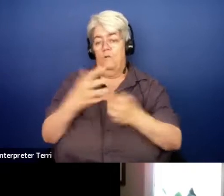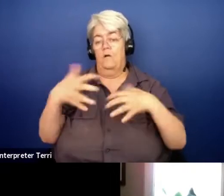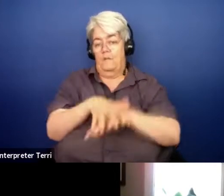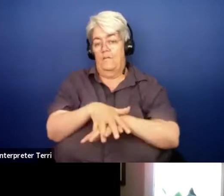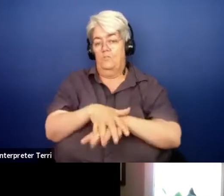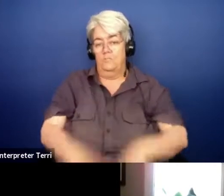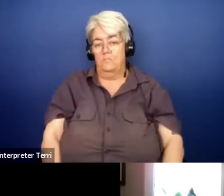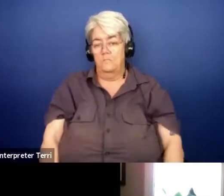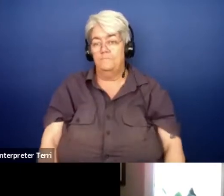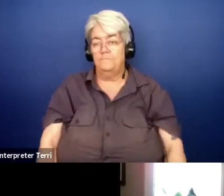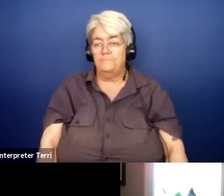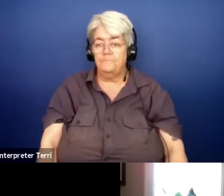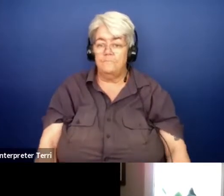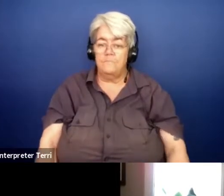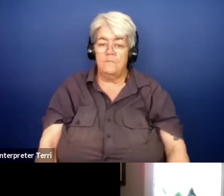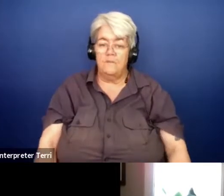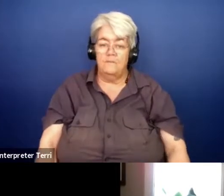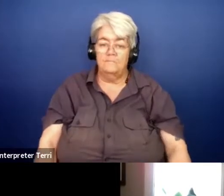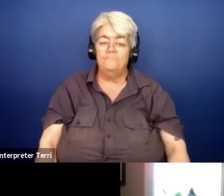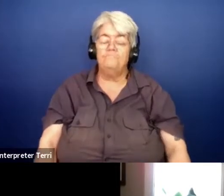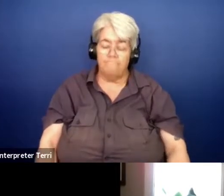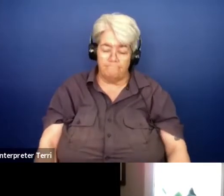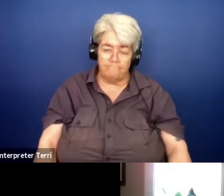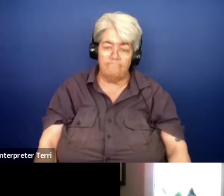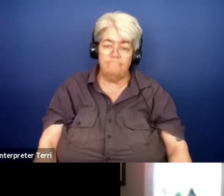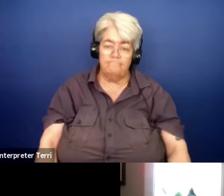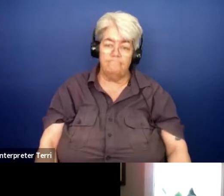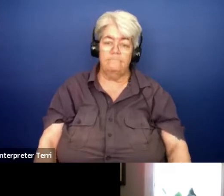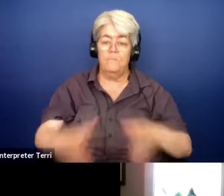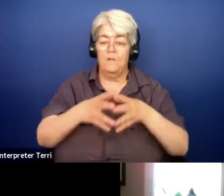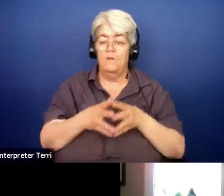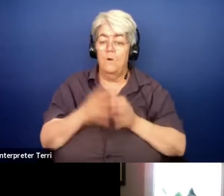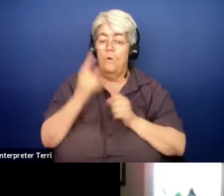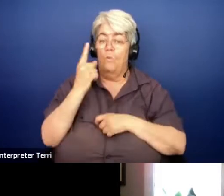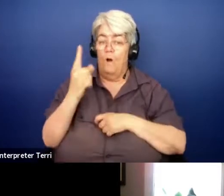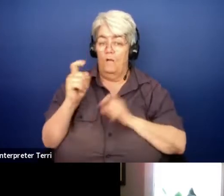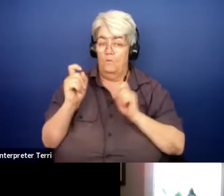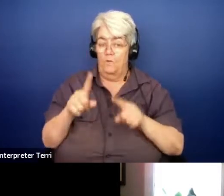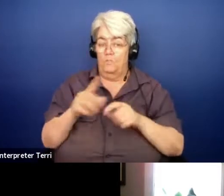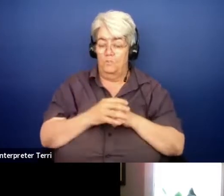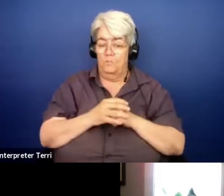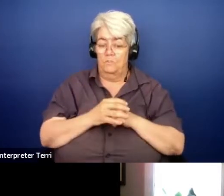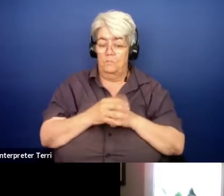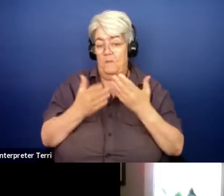Great. Thank you. One question -- quick question you might be able to answer. Where